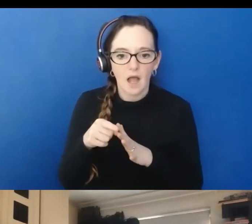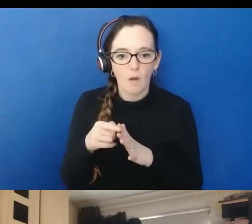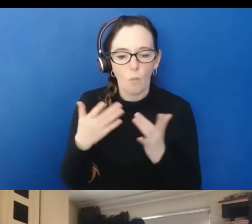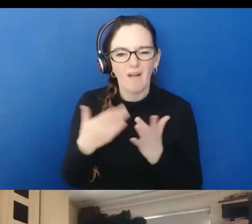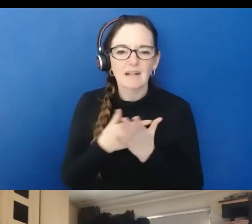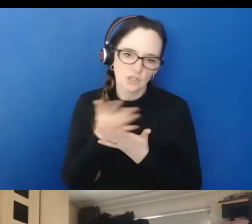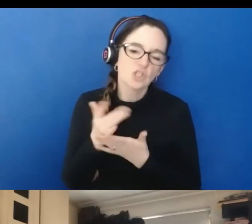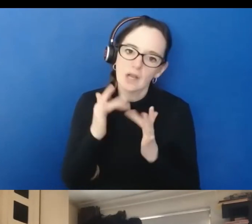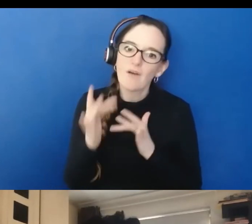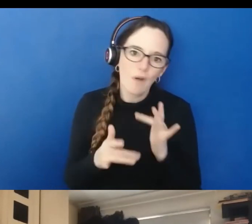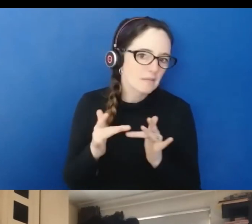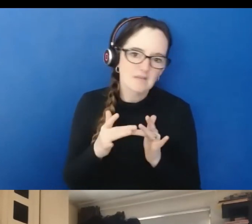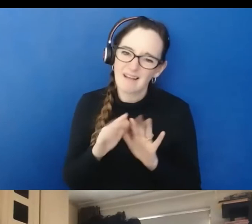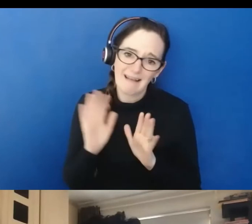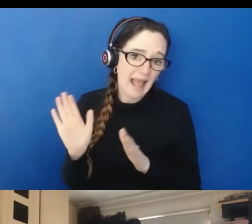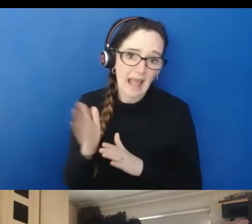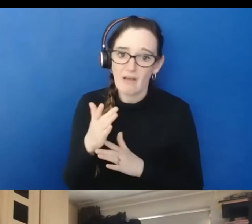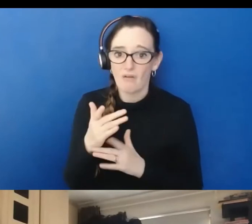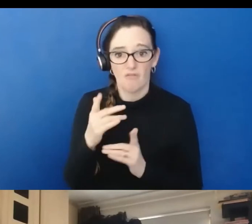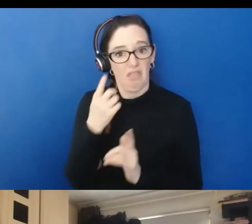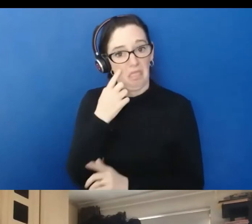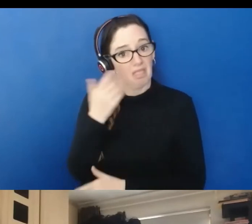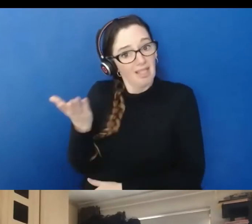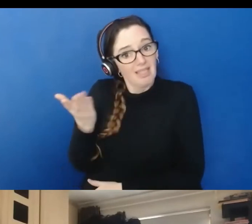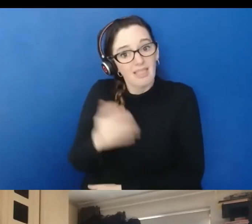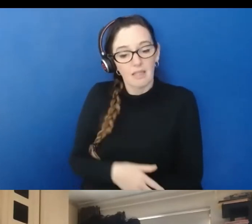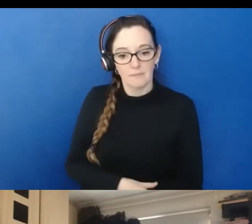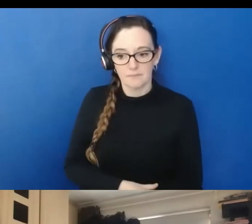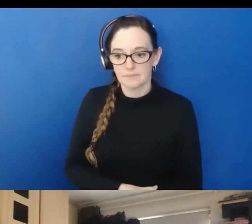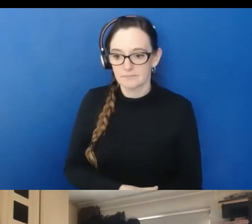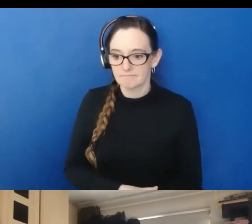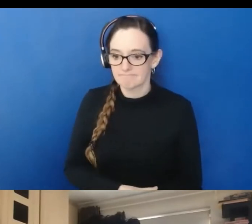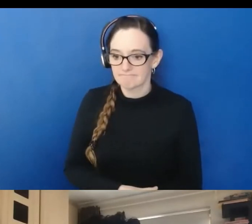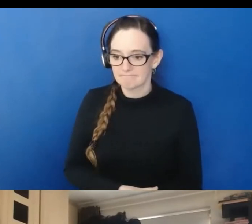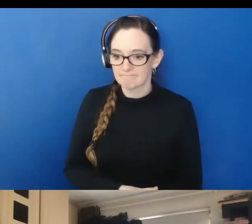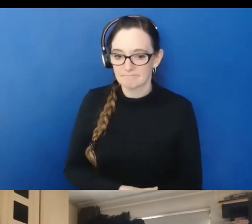s available. So, you can check the links and as I mentioned